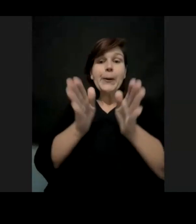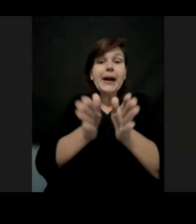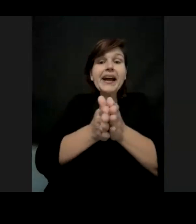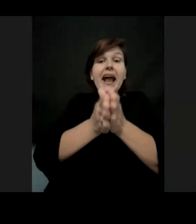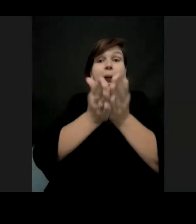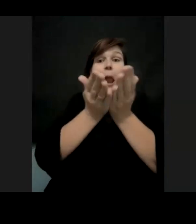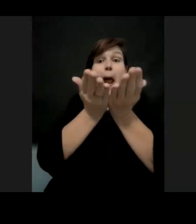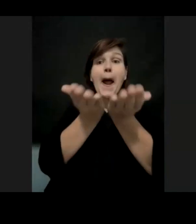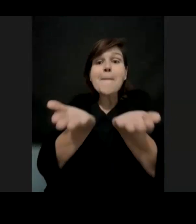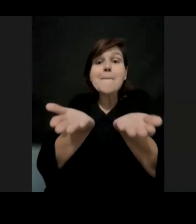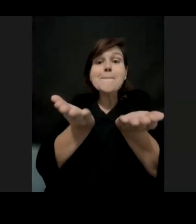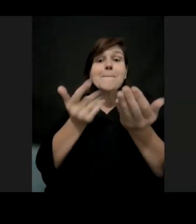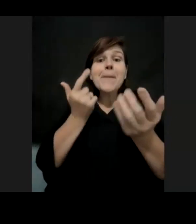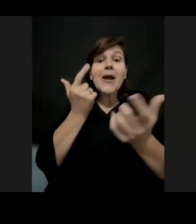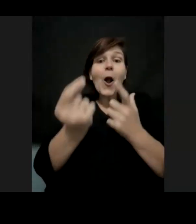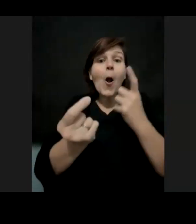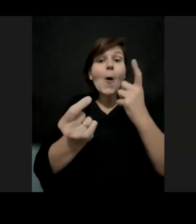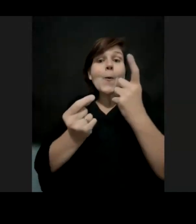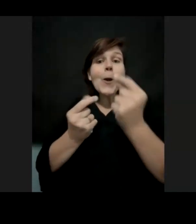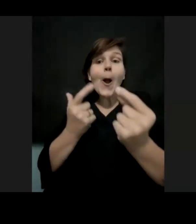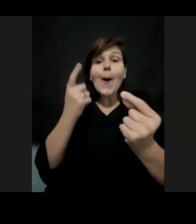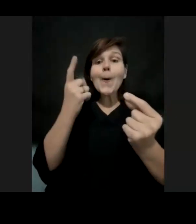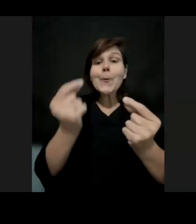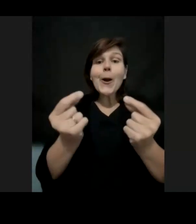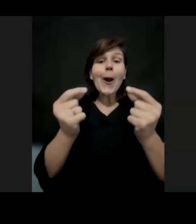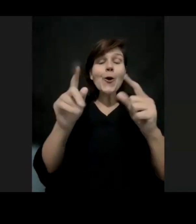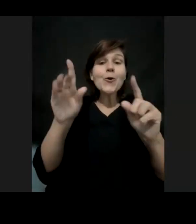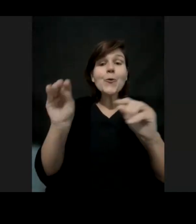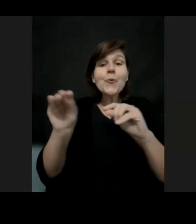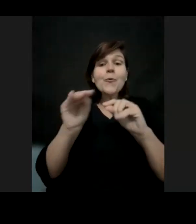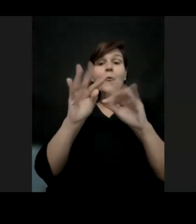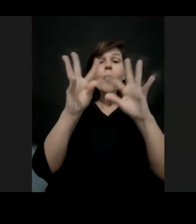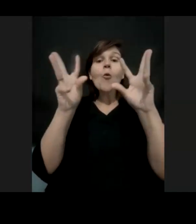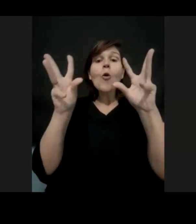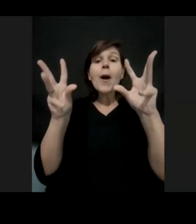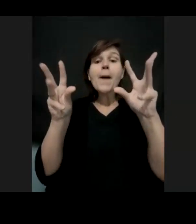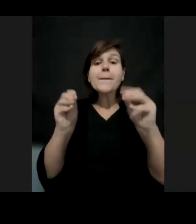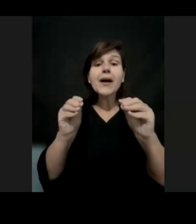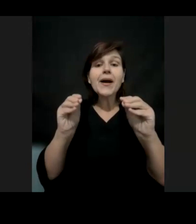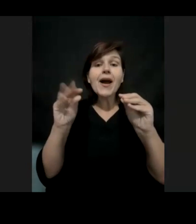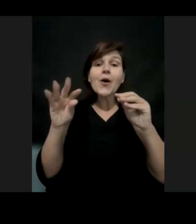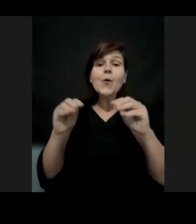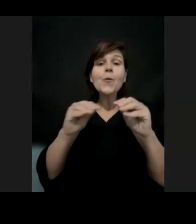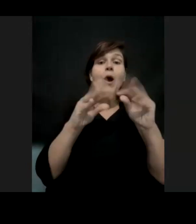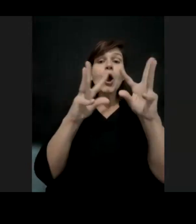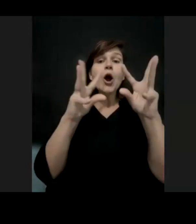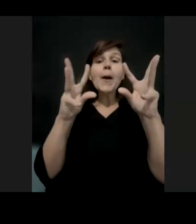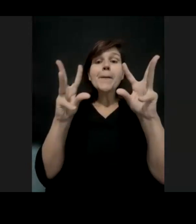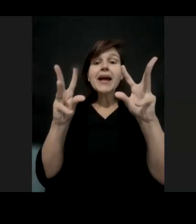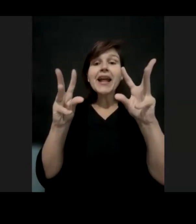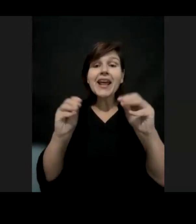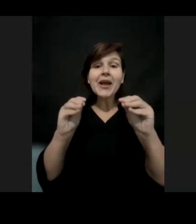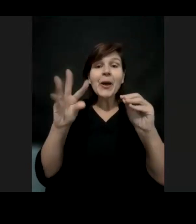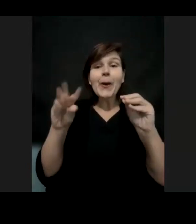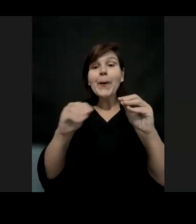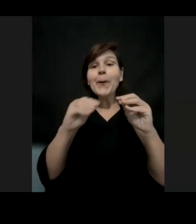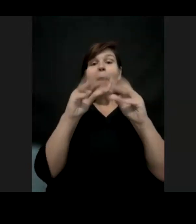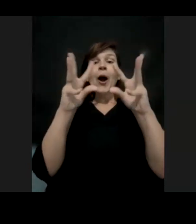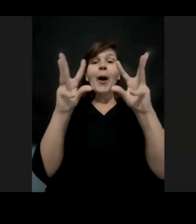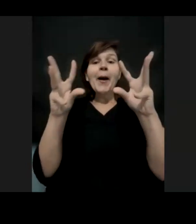Go, go, go, go, go-a-te go. Whoop-a-dee-doo! Woo woo woo!